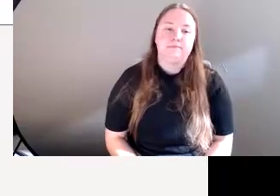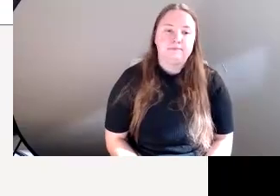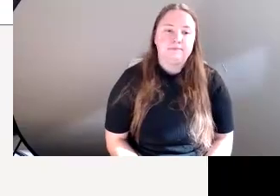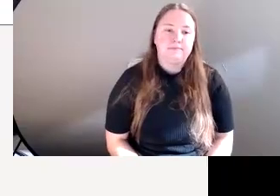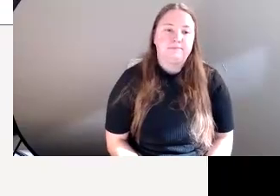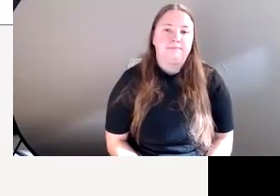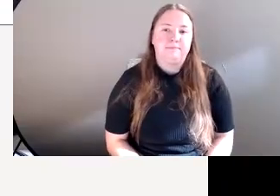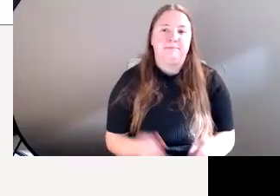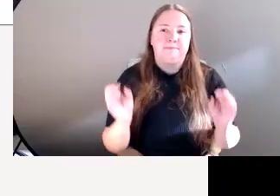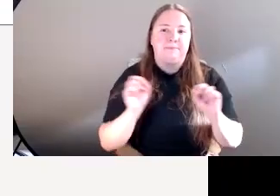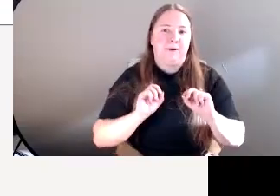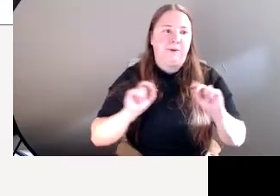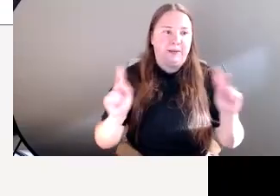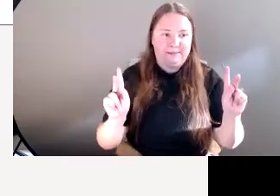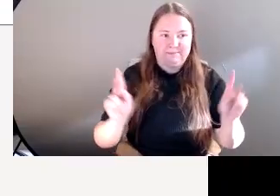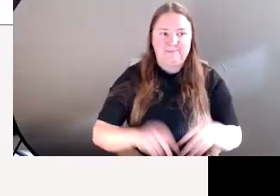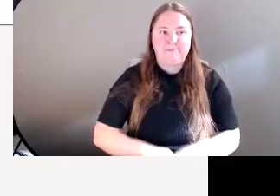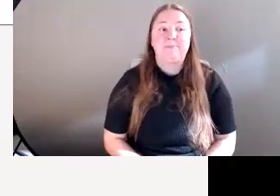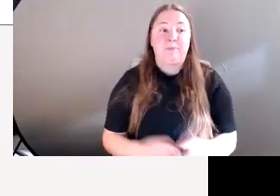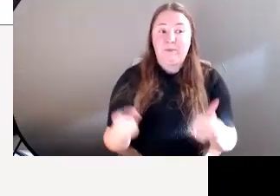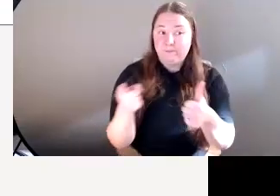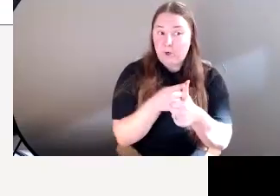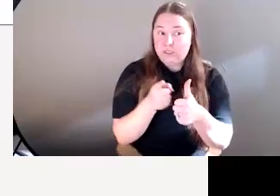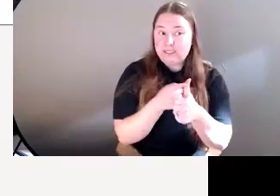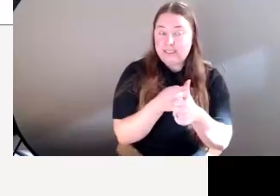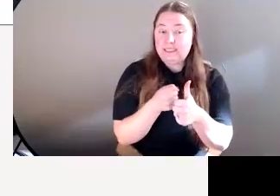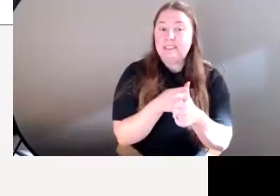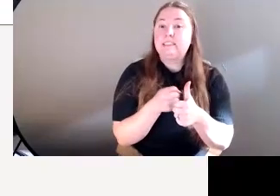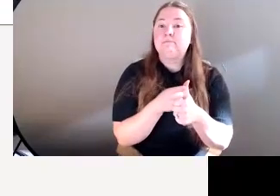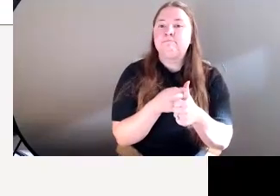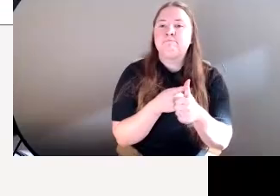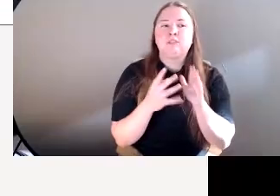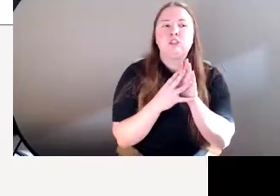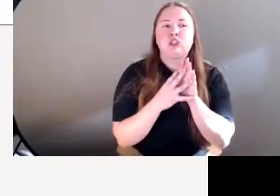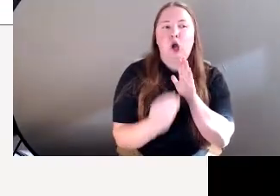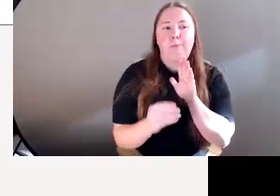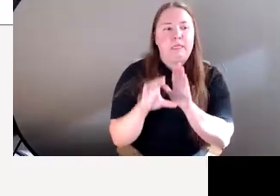All right. So the first one is, copy a Canvas course page.